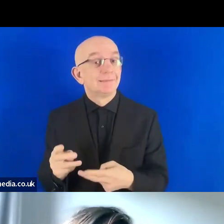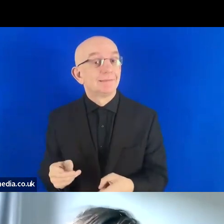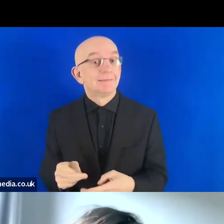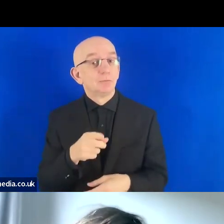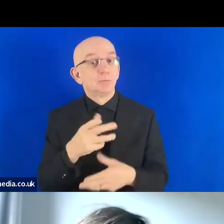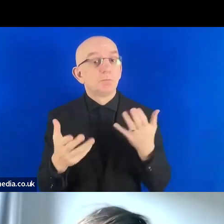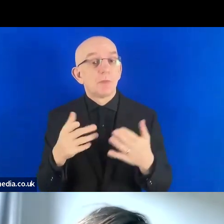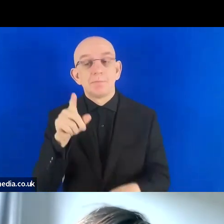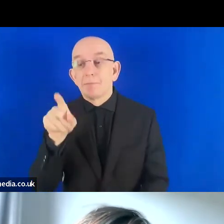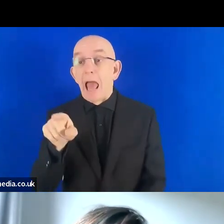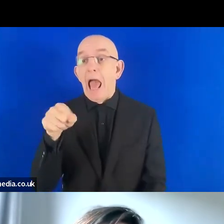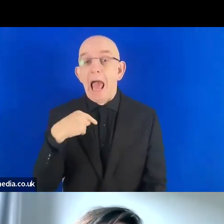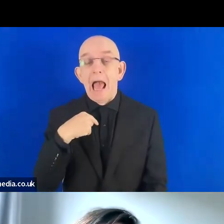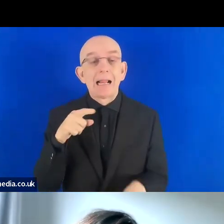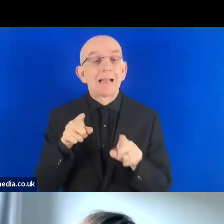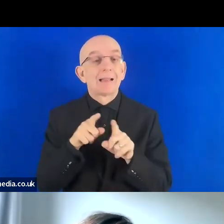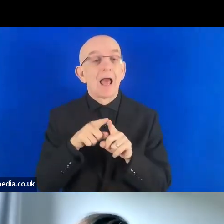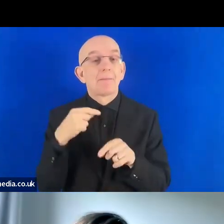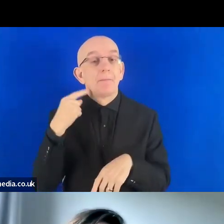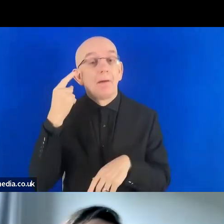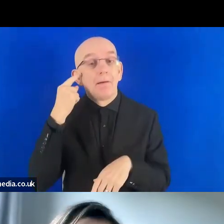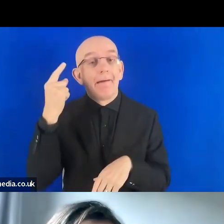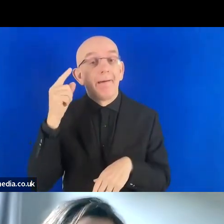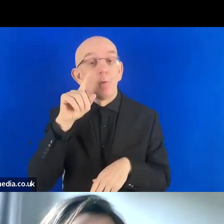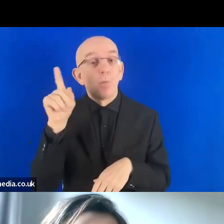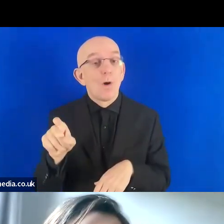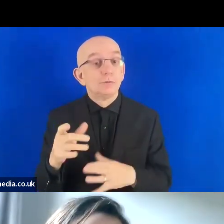I can't remember which one of us was going to cover this in this, but,